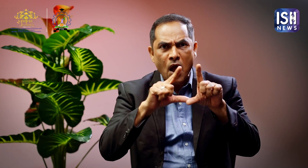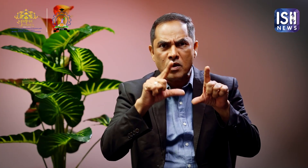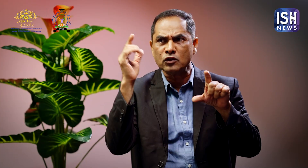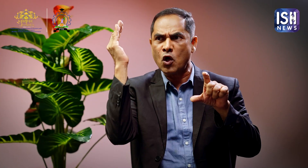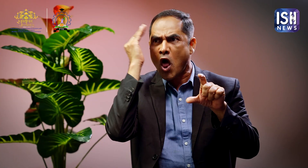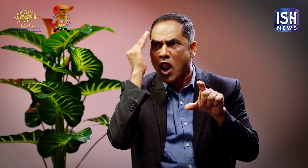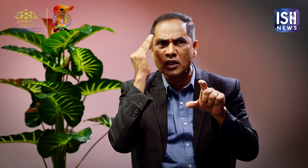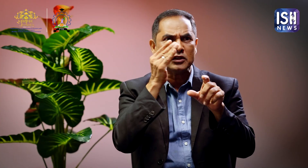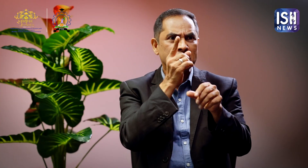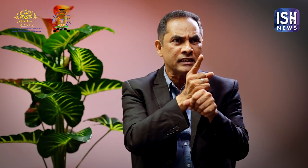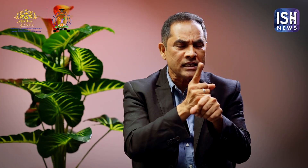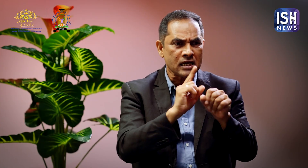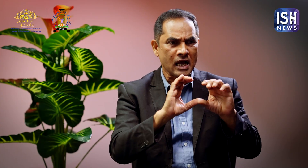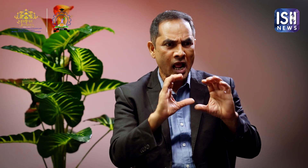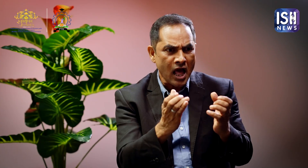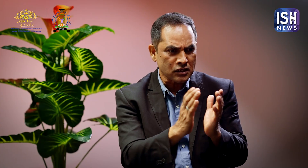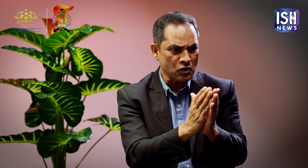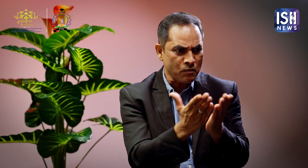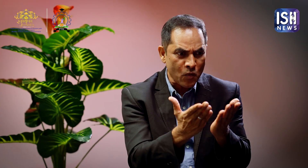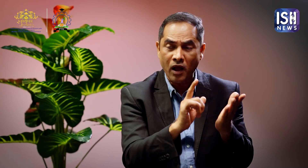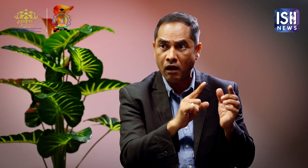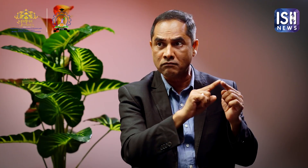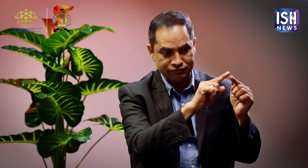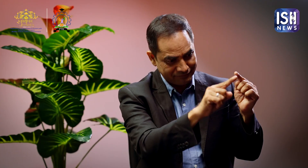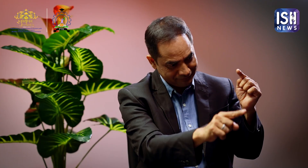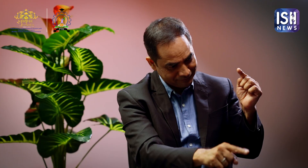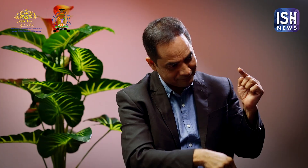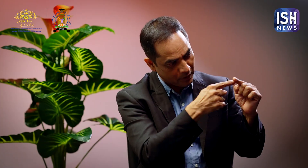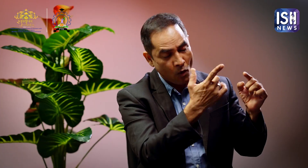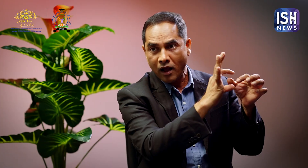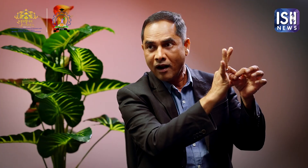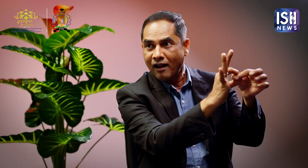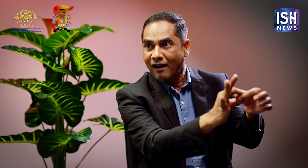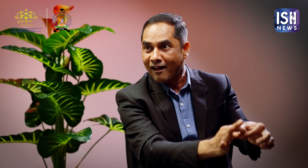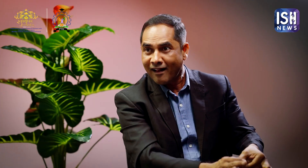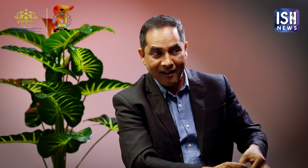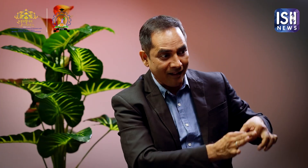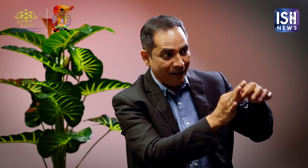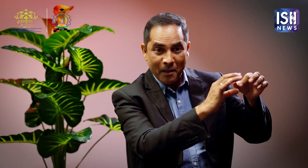when language, knowledge, teachers, classes, and books are all connected and support each other —